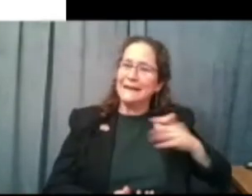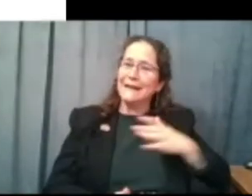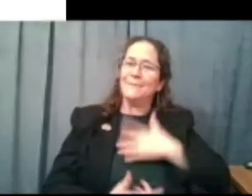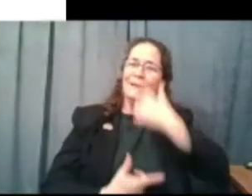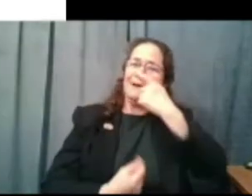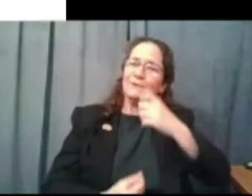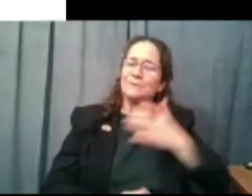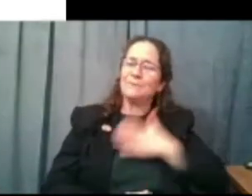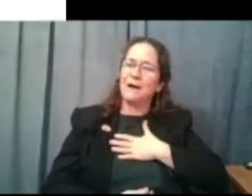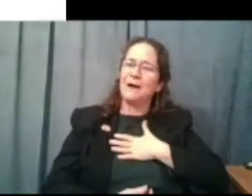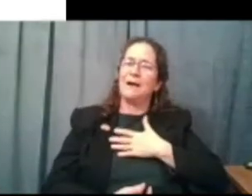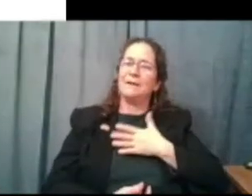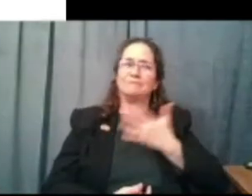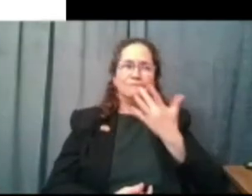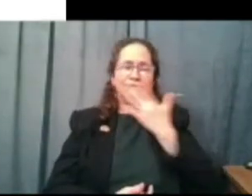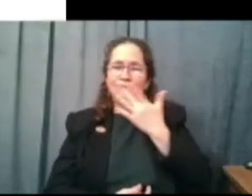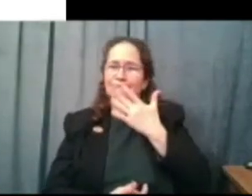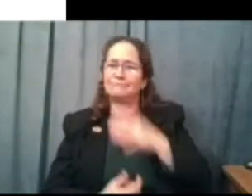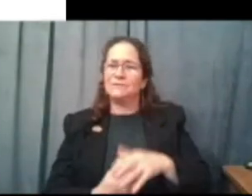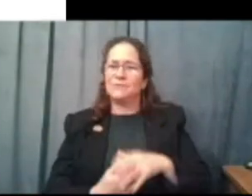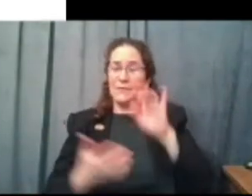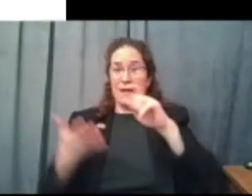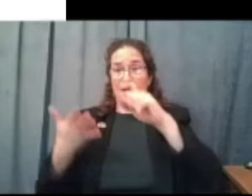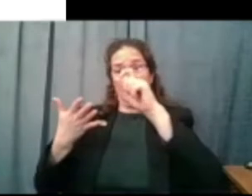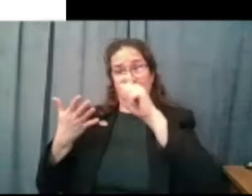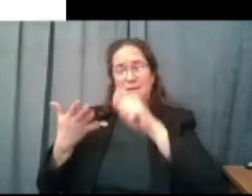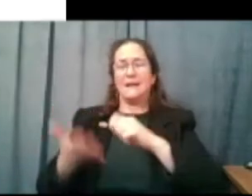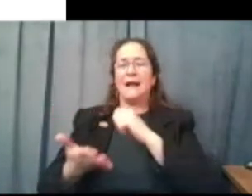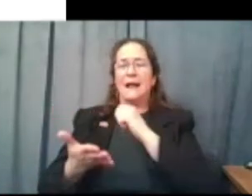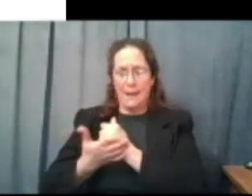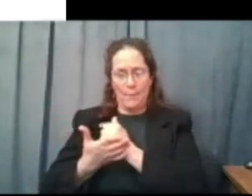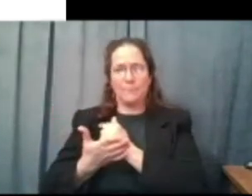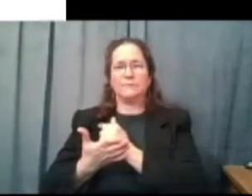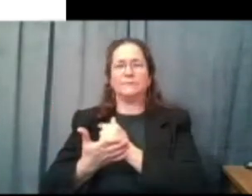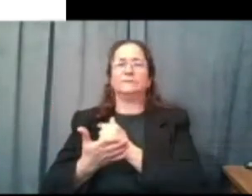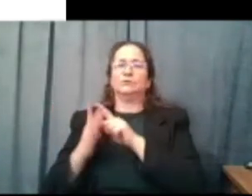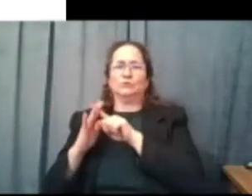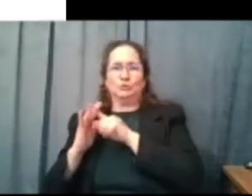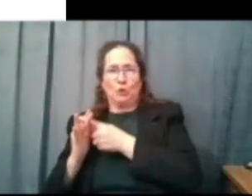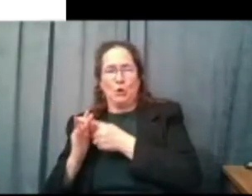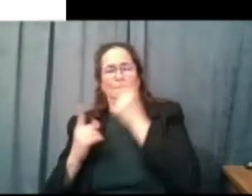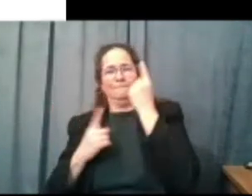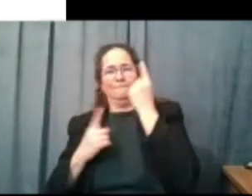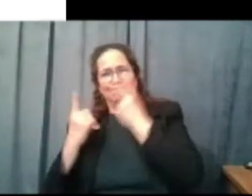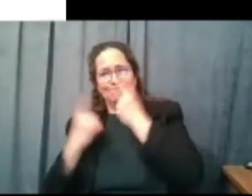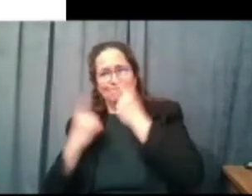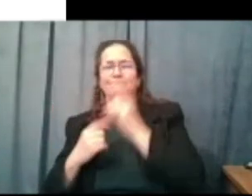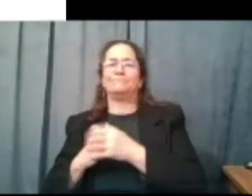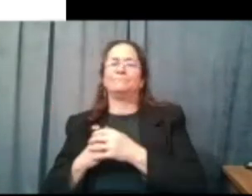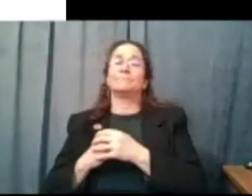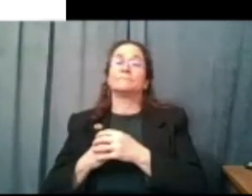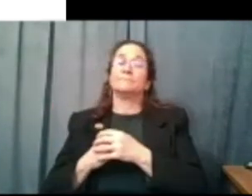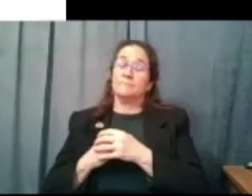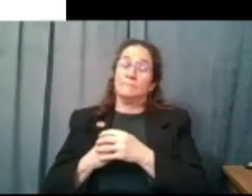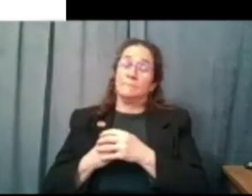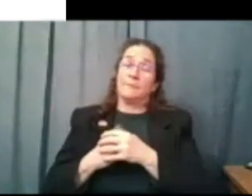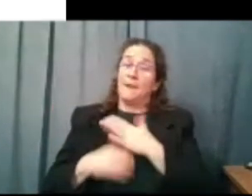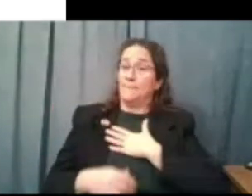us start thinking about what do I need to do and I think that families will find it helpful,